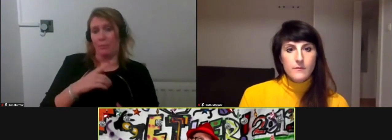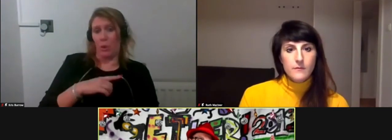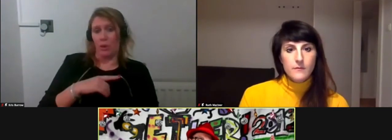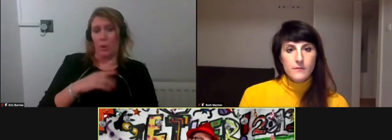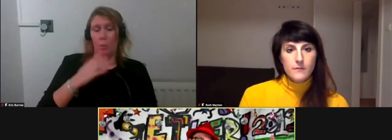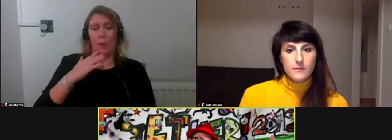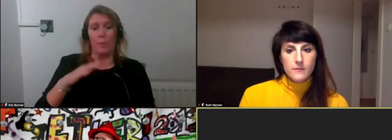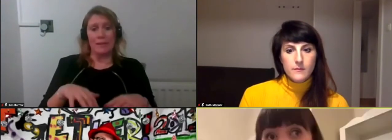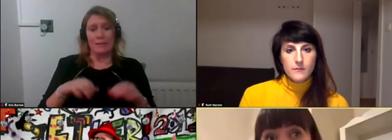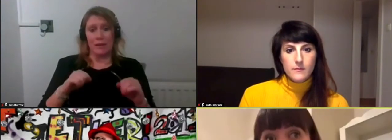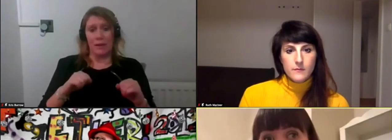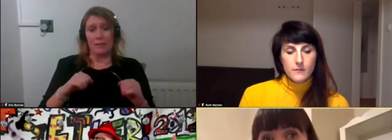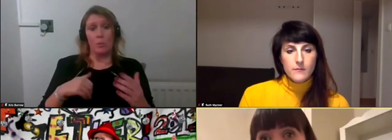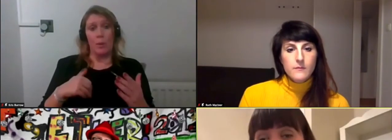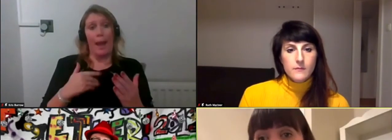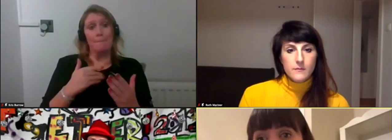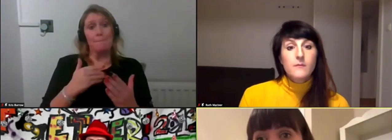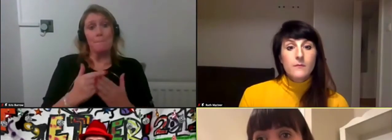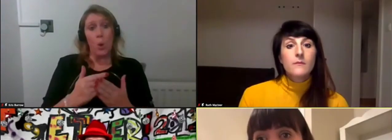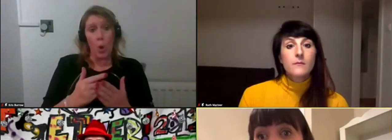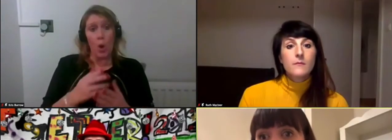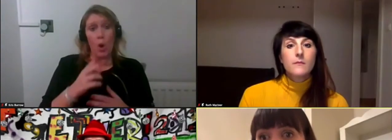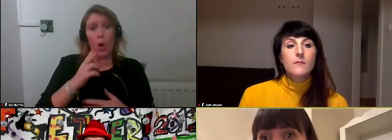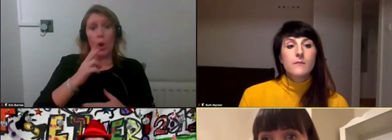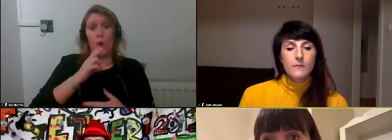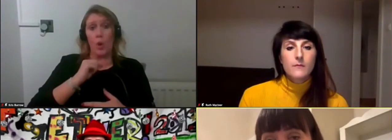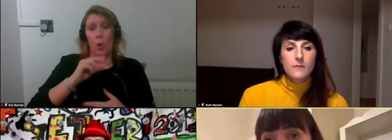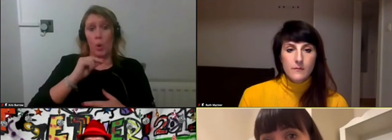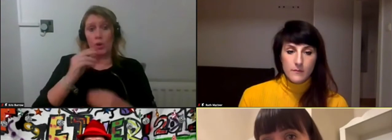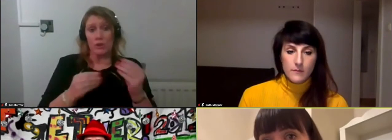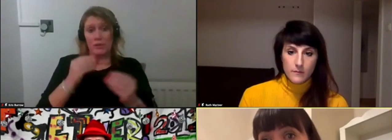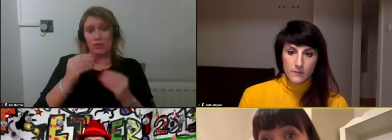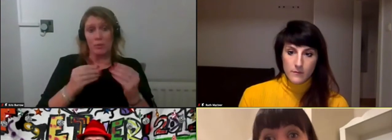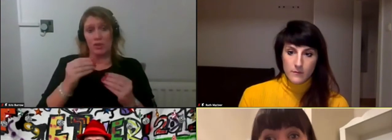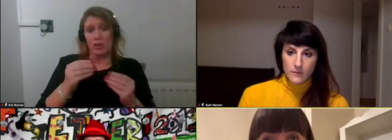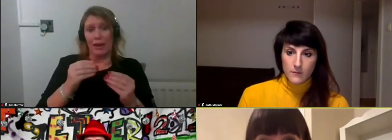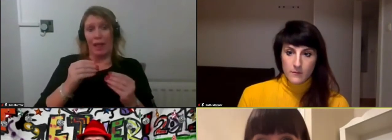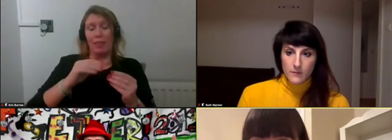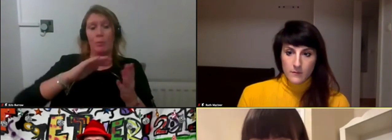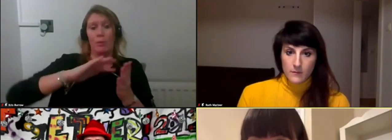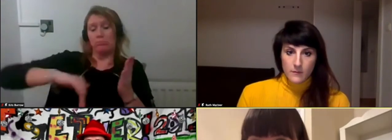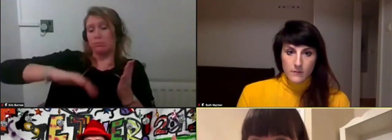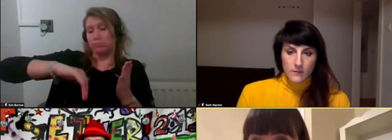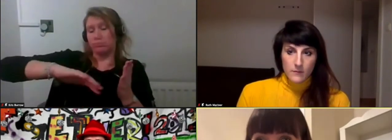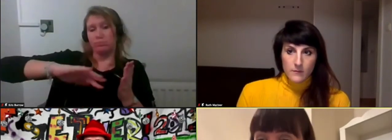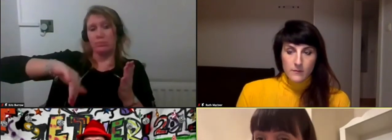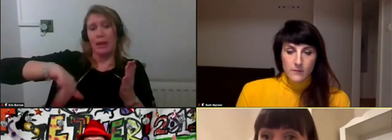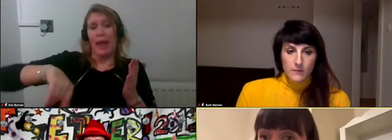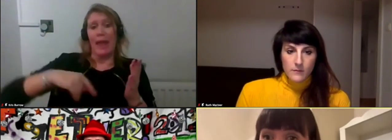actually even more Audio Description than ended up in the police, hearing that even that is an edge too much, it's very useful